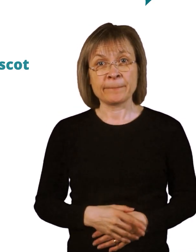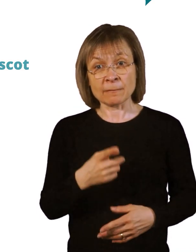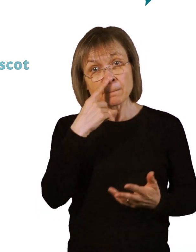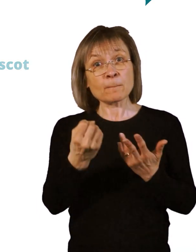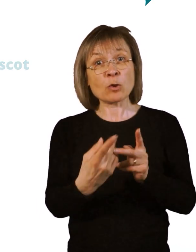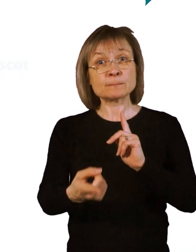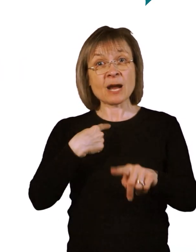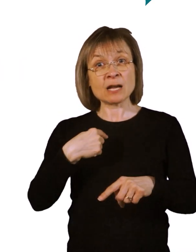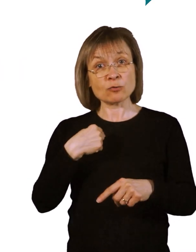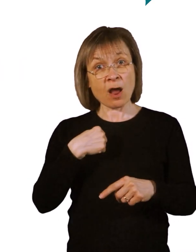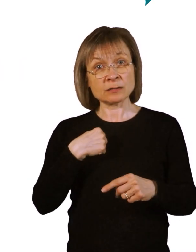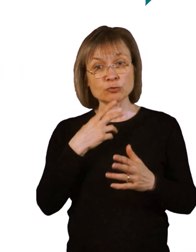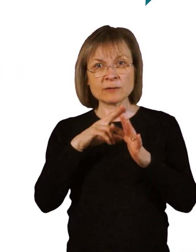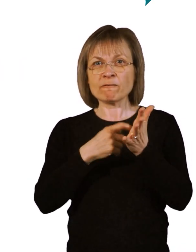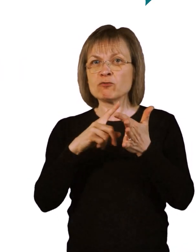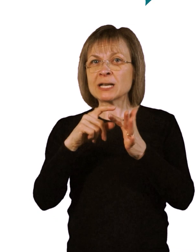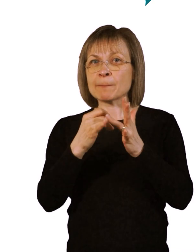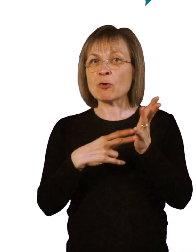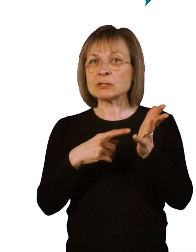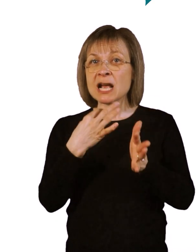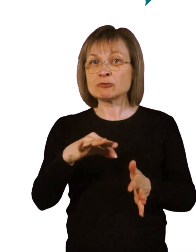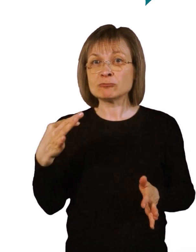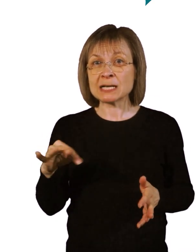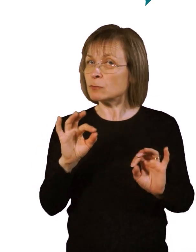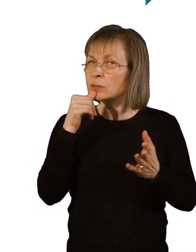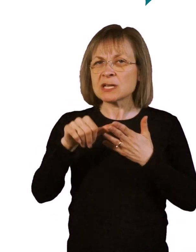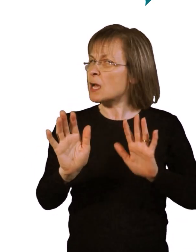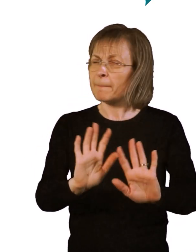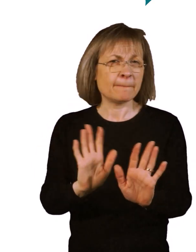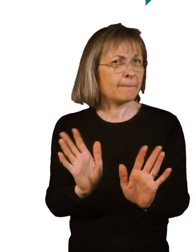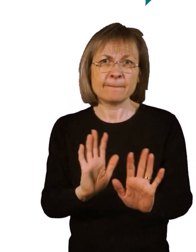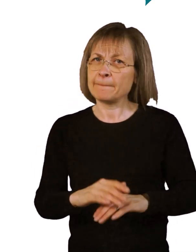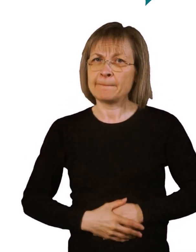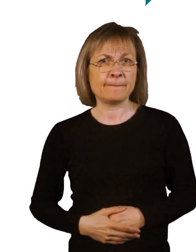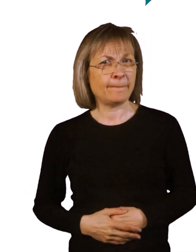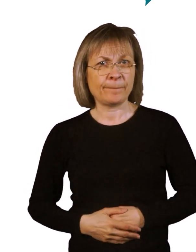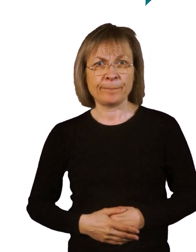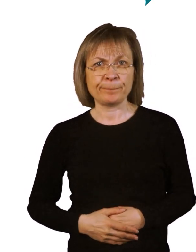You can post your forms back to us free of charge using the Freepost address. So, there will be no need for stamps.